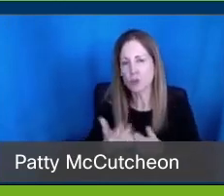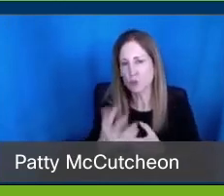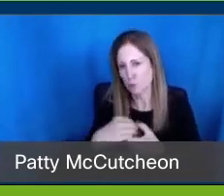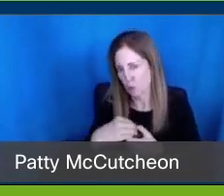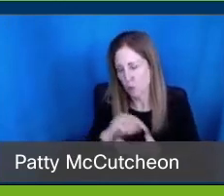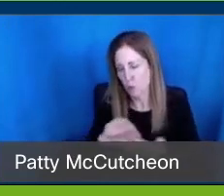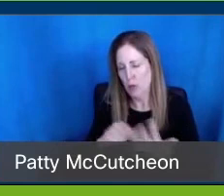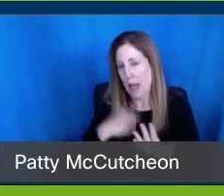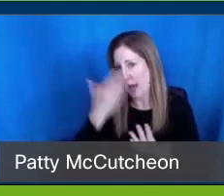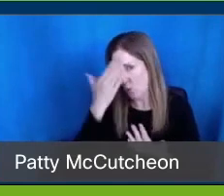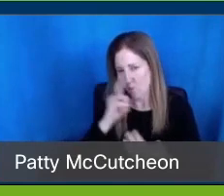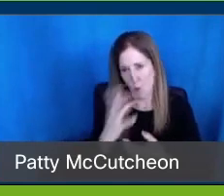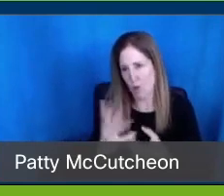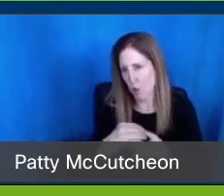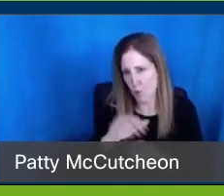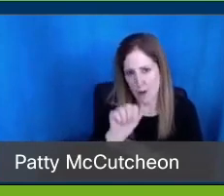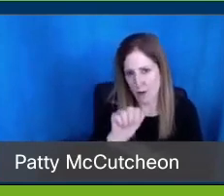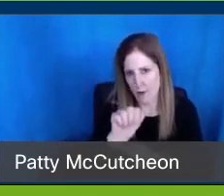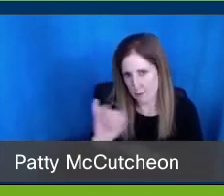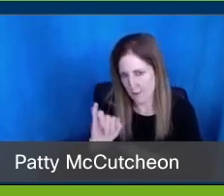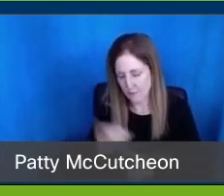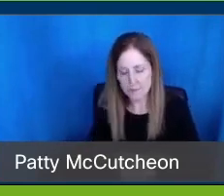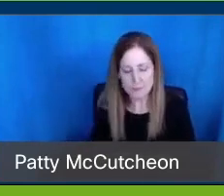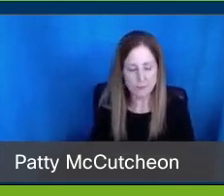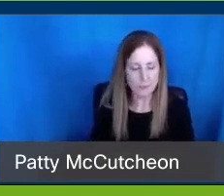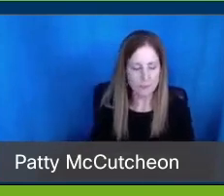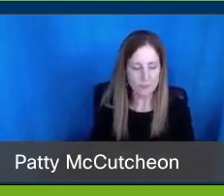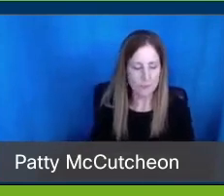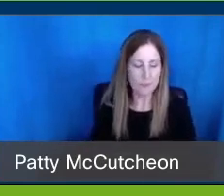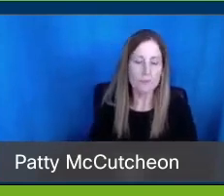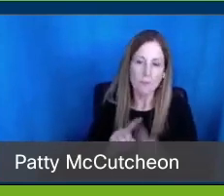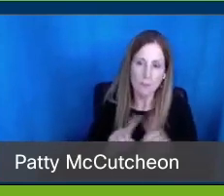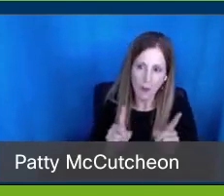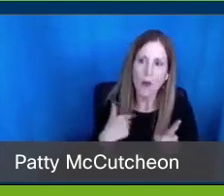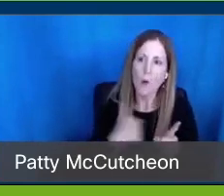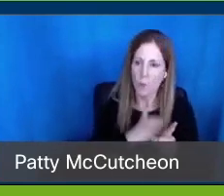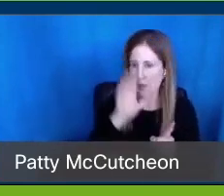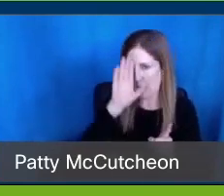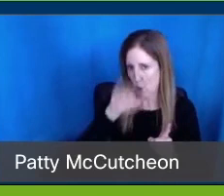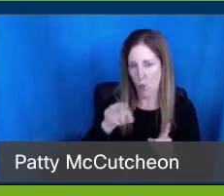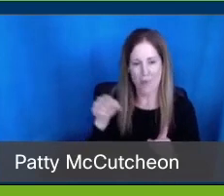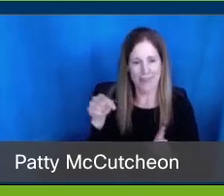artificial intelligence, but... But we know this isn't a one-time thing